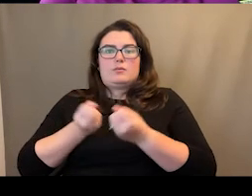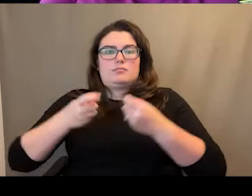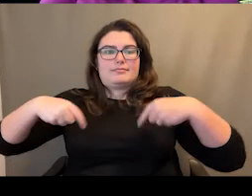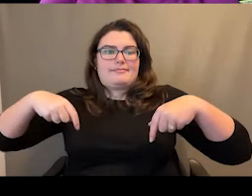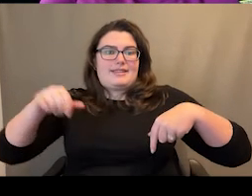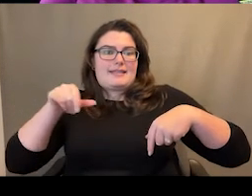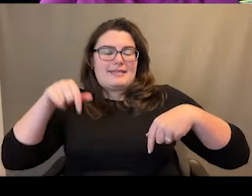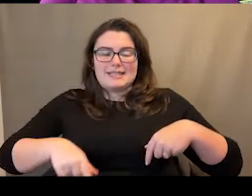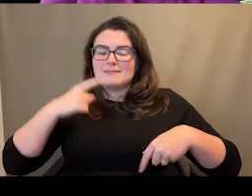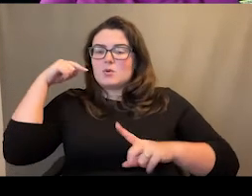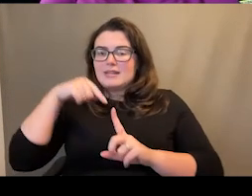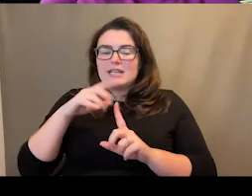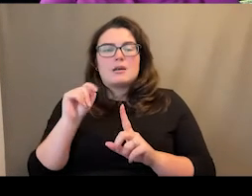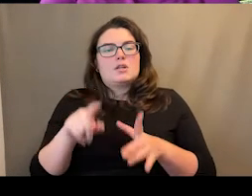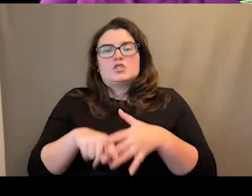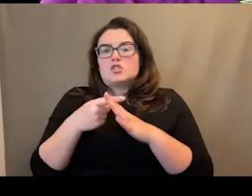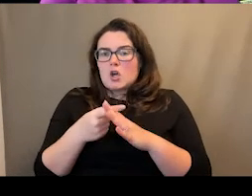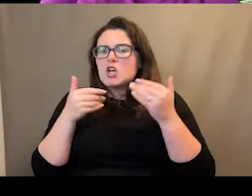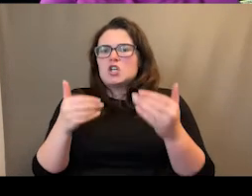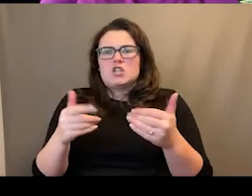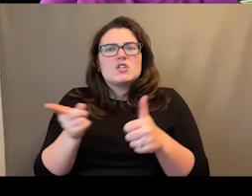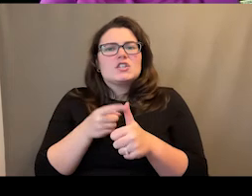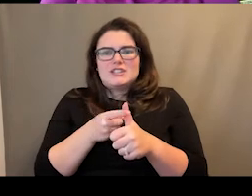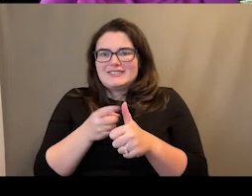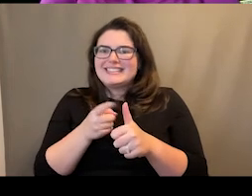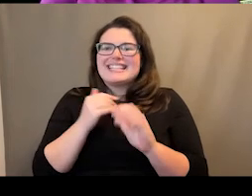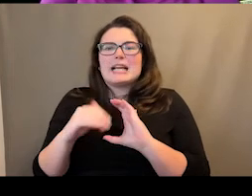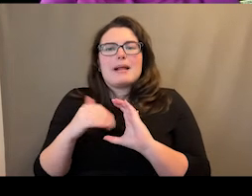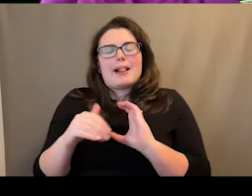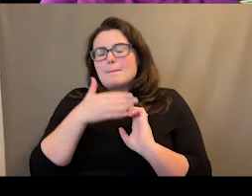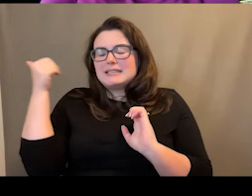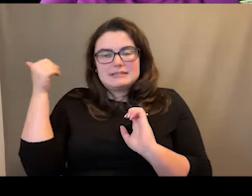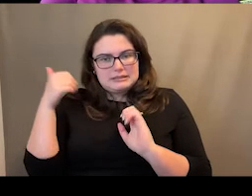But starting out by email is the best way to go.